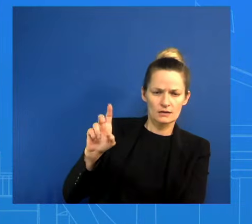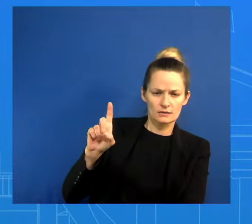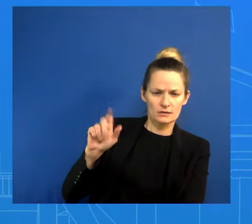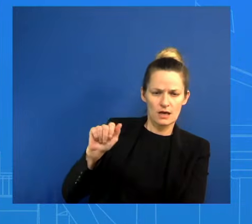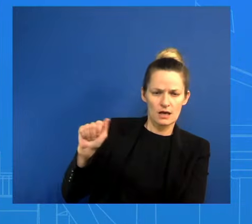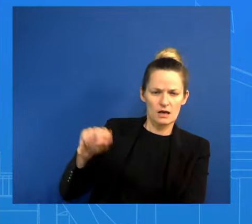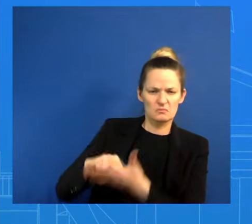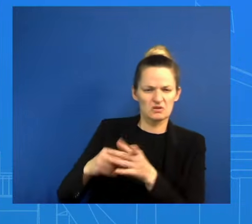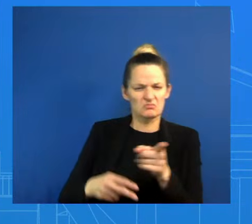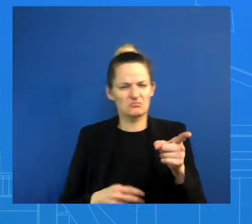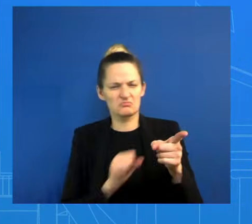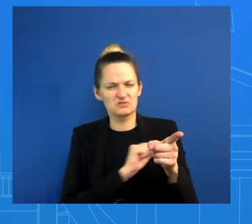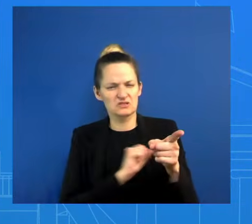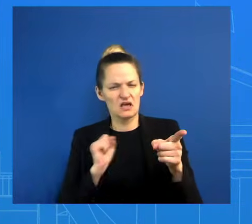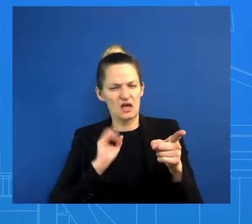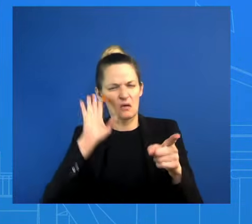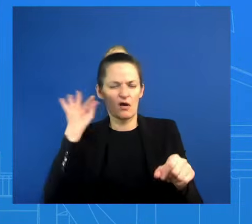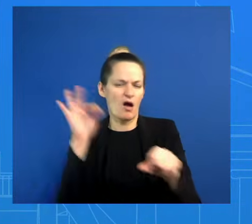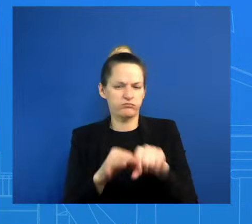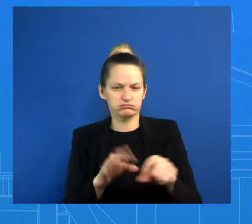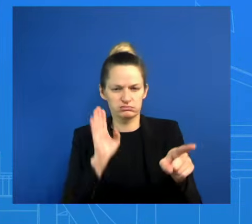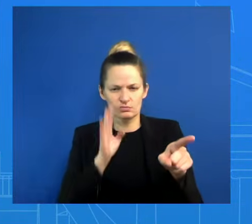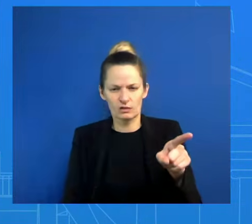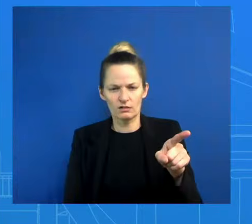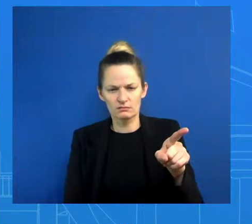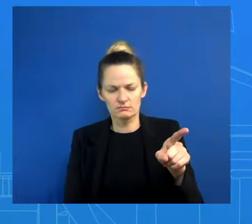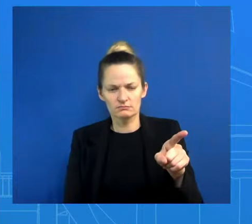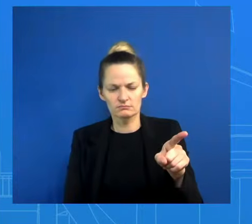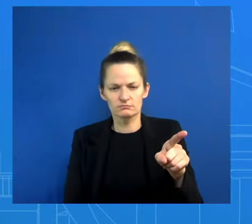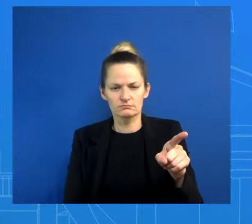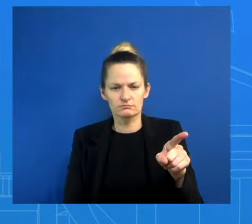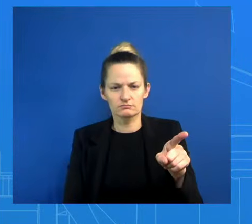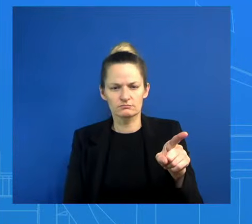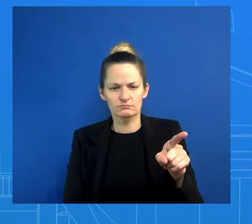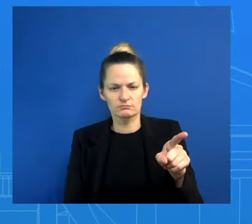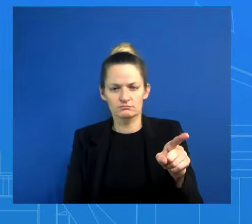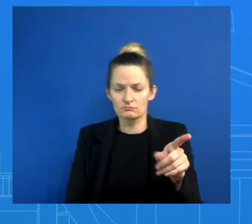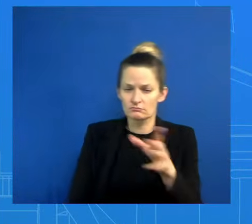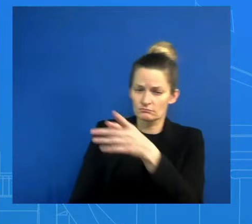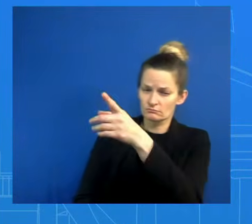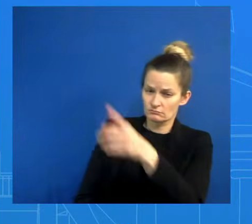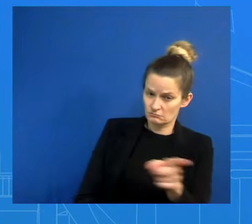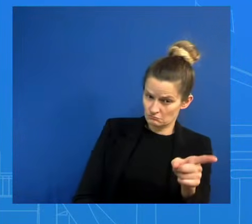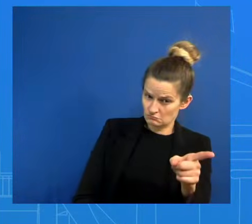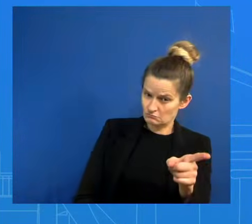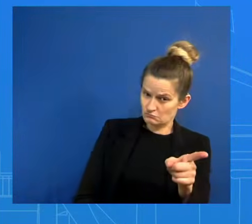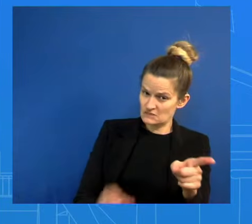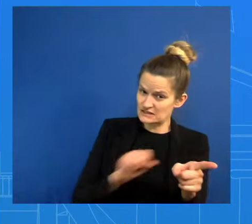what the position of the President is on the bill before they vote on it? Will -- Ms. Jean-Pierre: I mean, we've been -- I mean, we've been very clear,